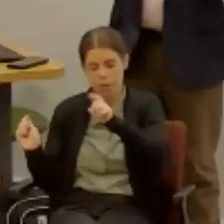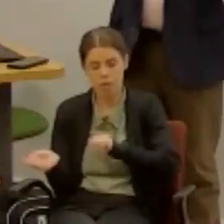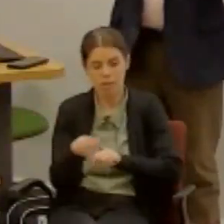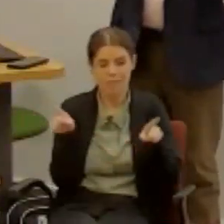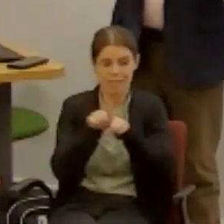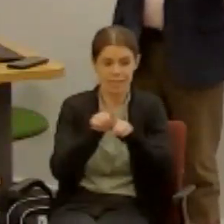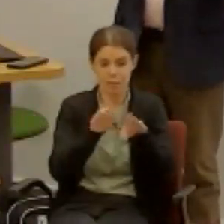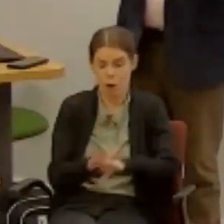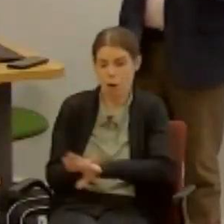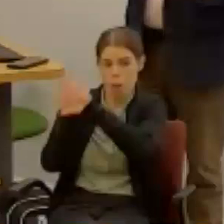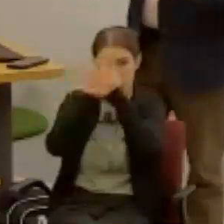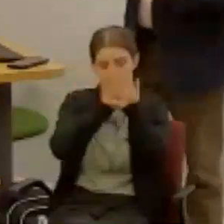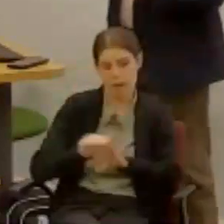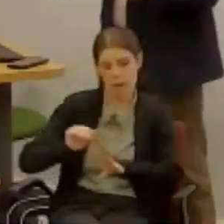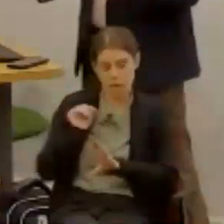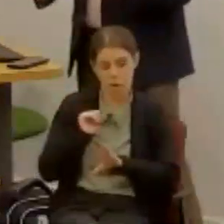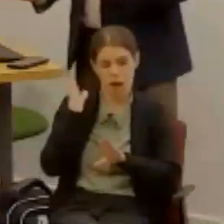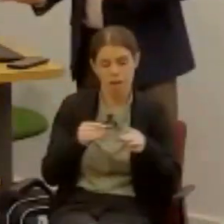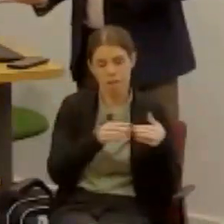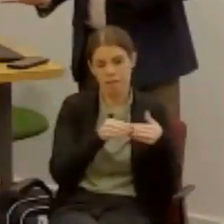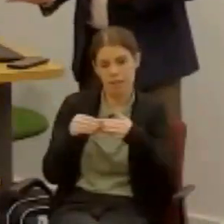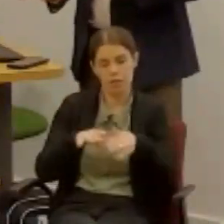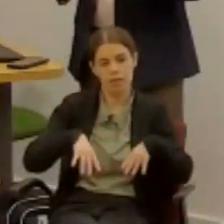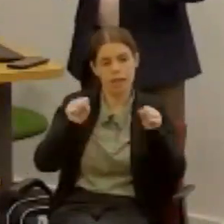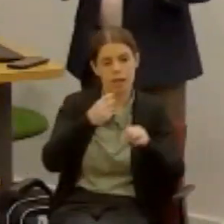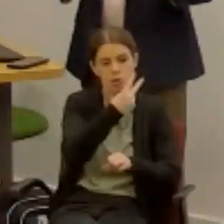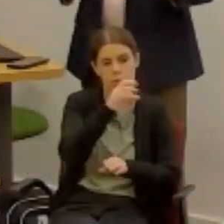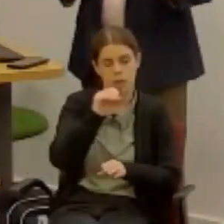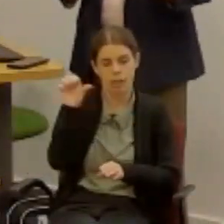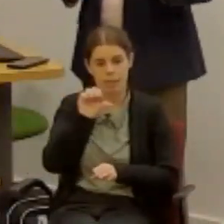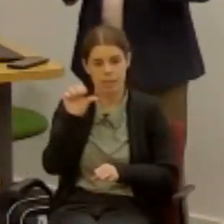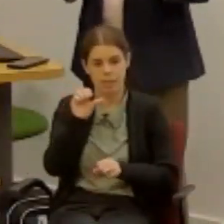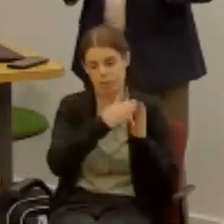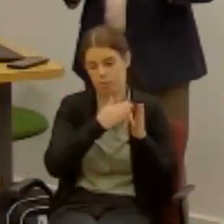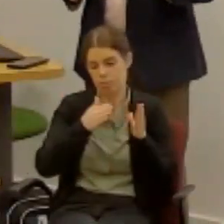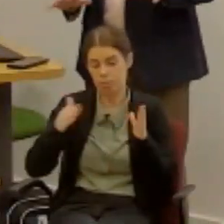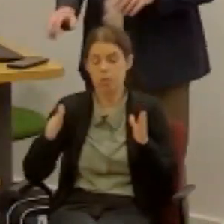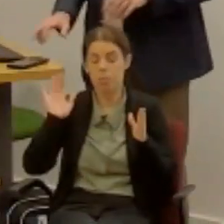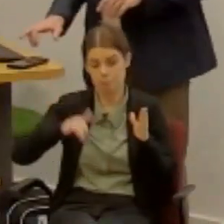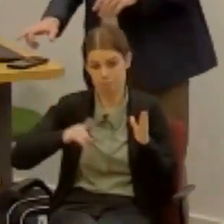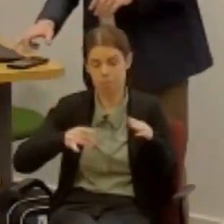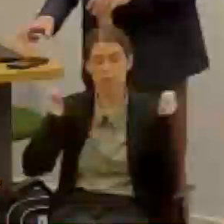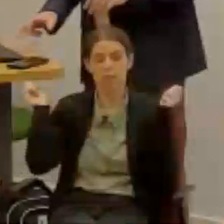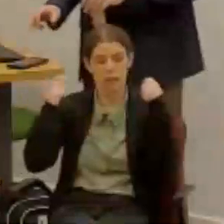This is the guidance you went with, and that was large, 2016 without third iteration of it. So, it's been quite successful.